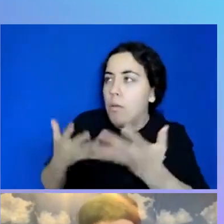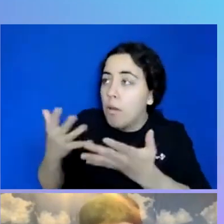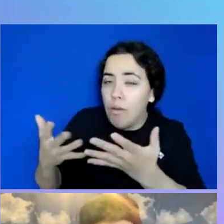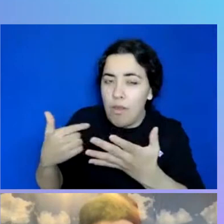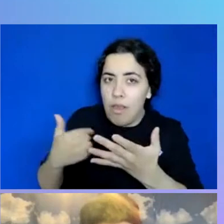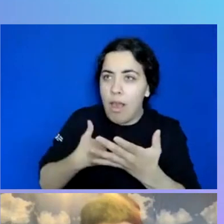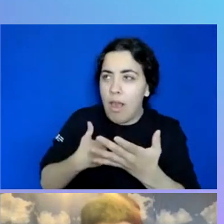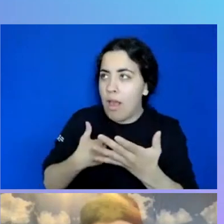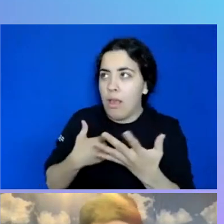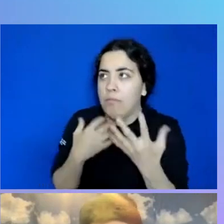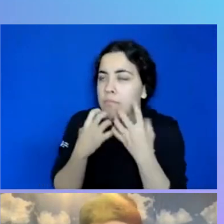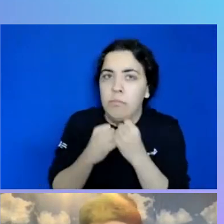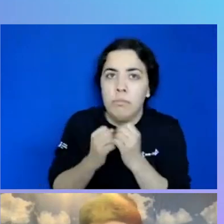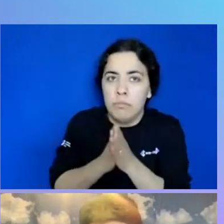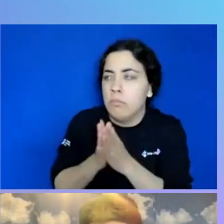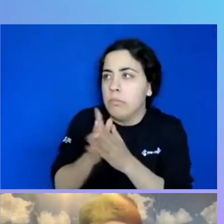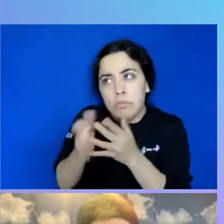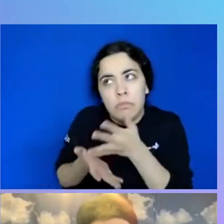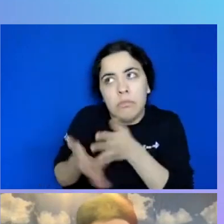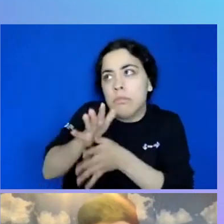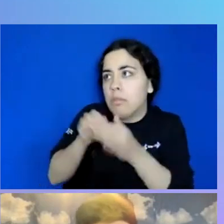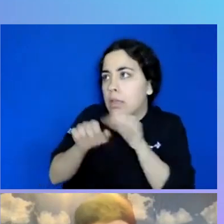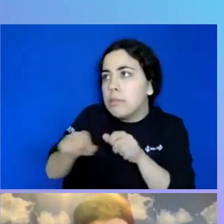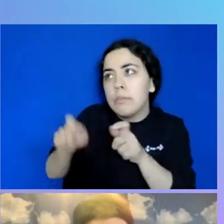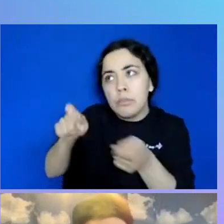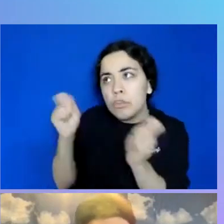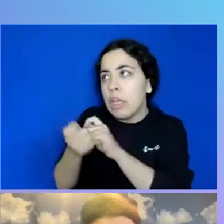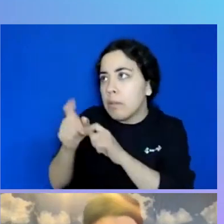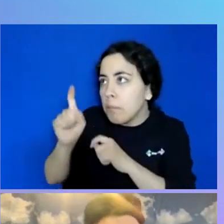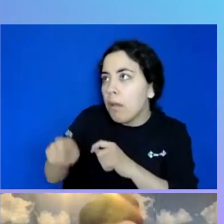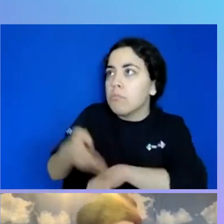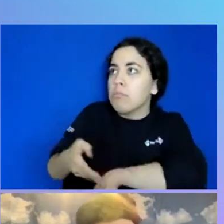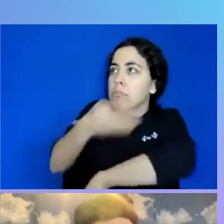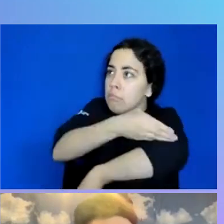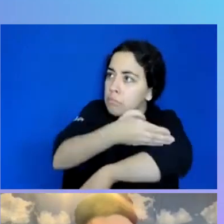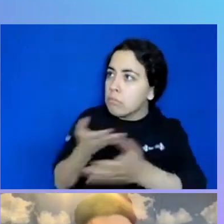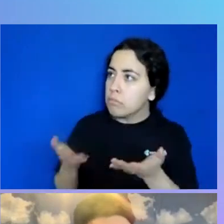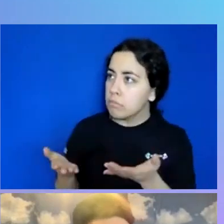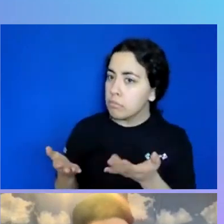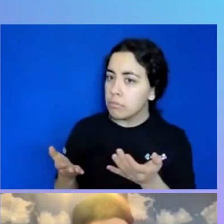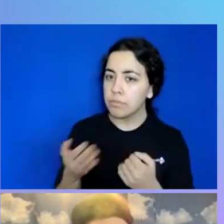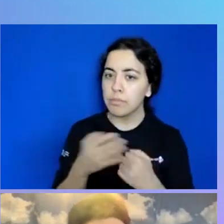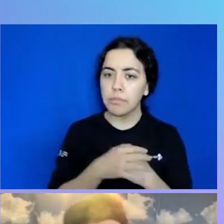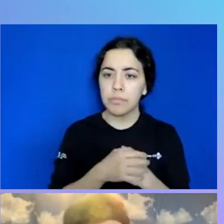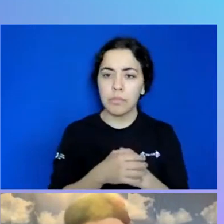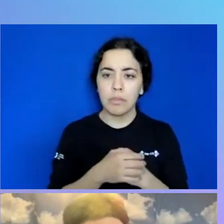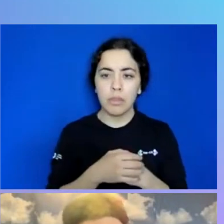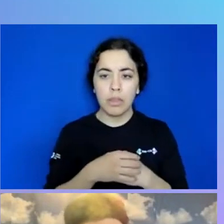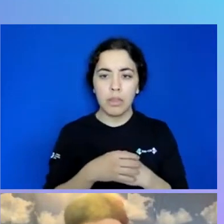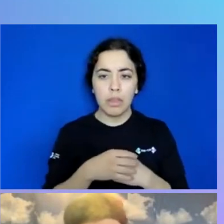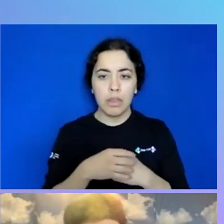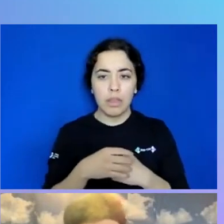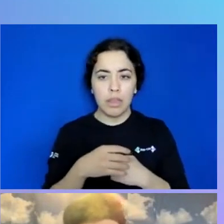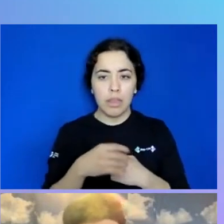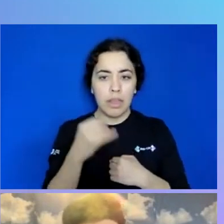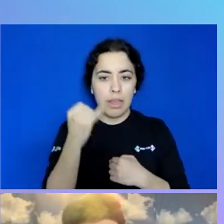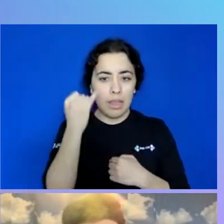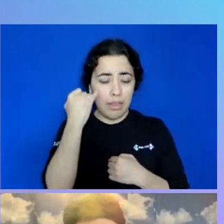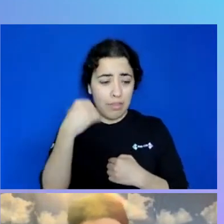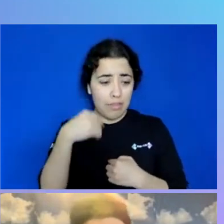I'm very passionate about changing. And they said if I were as disabled as you, I